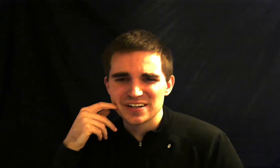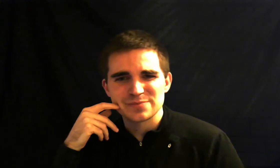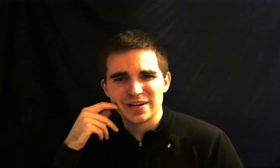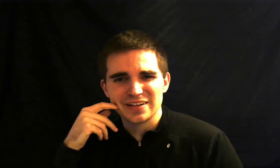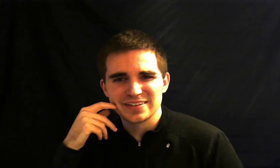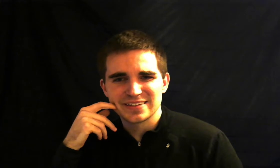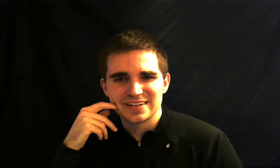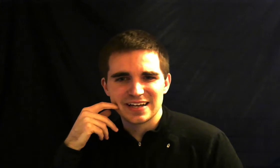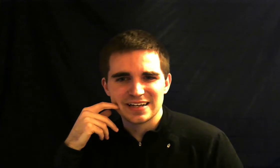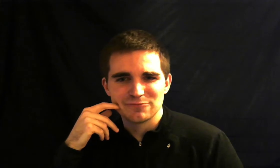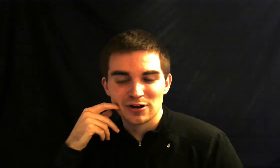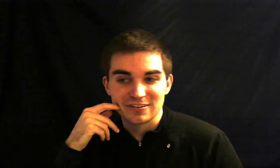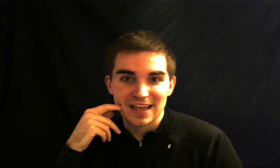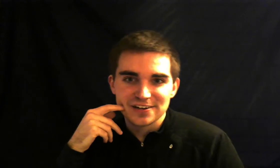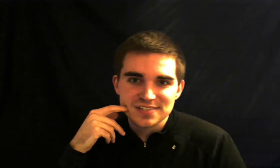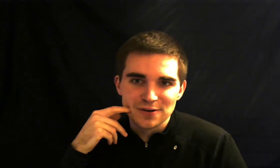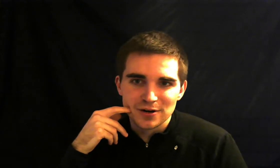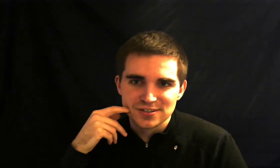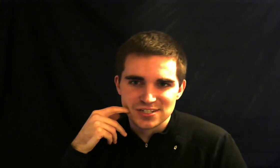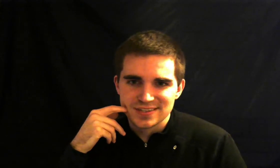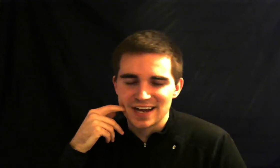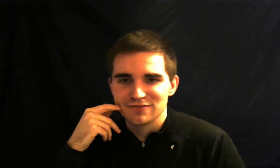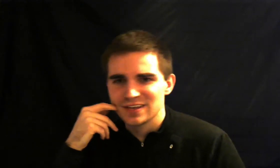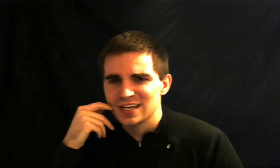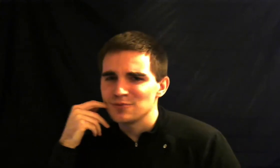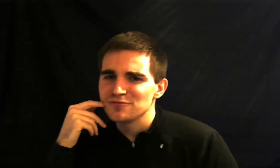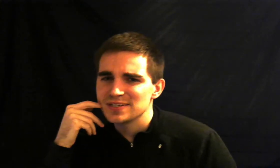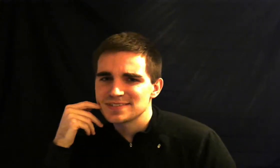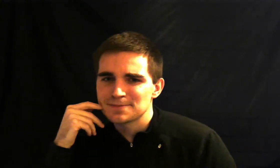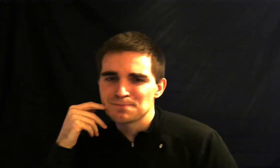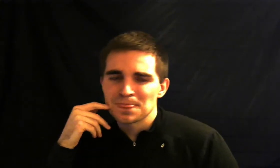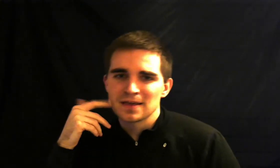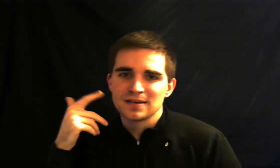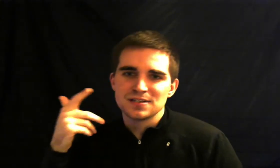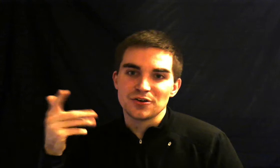to spell what are letters and what are just kind of thinking movements so a